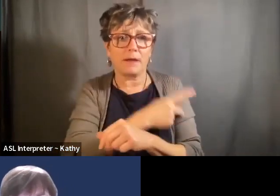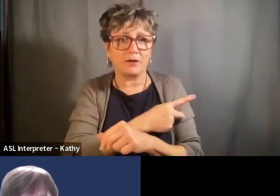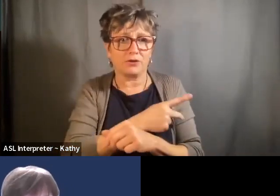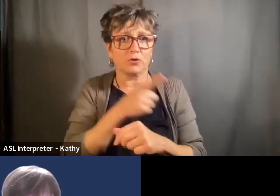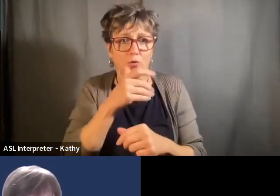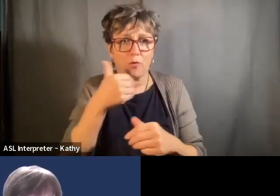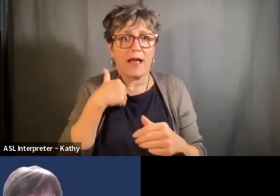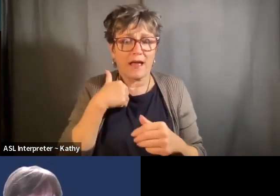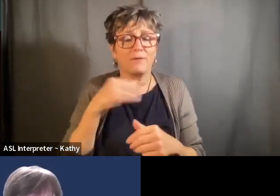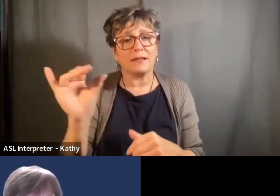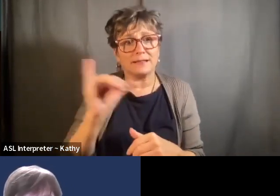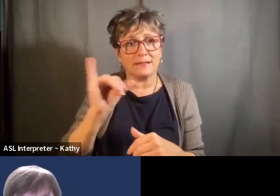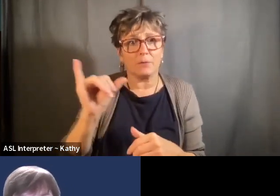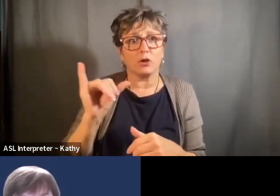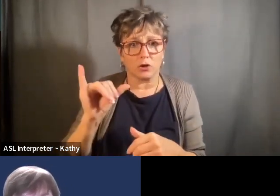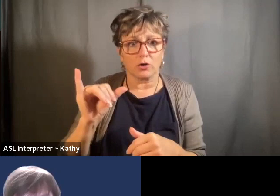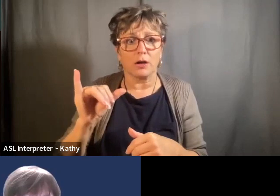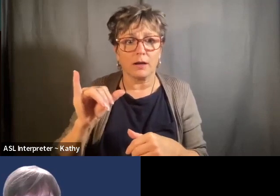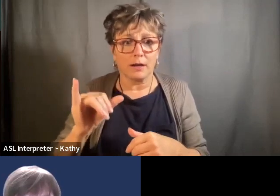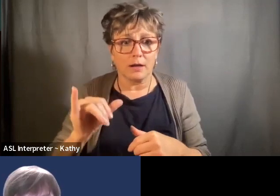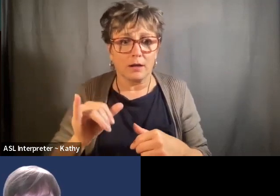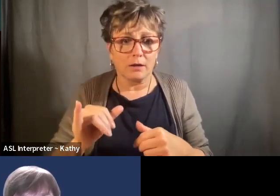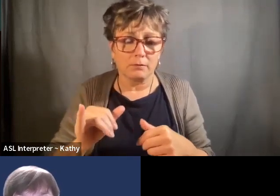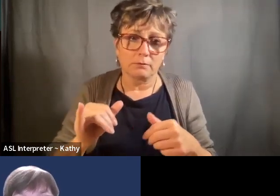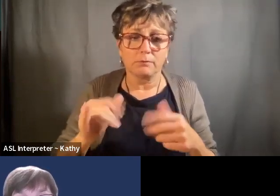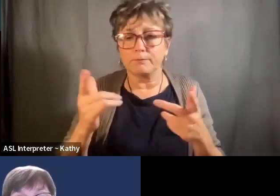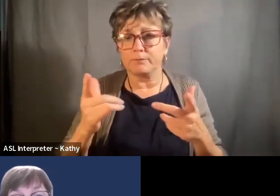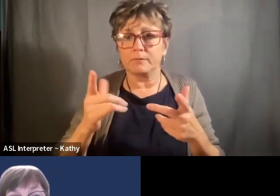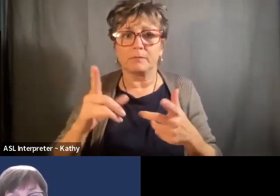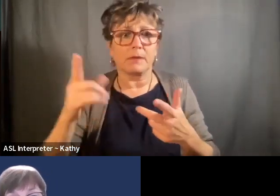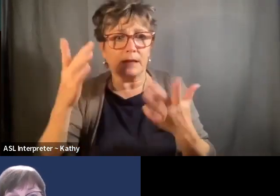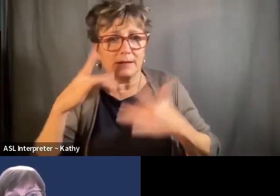that's one of the wonderful things about this is that you know we're we're trying to collect